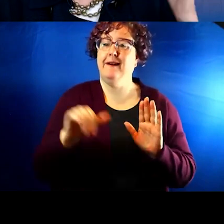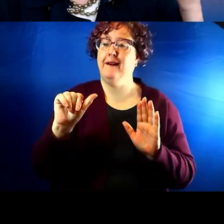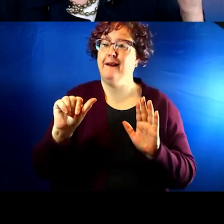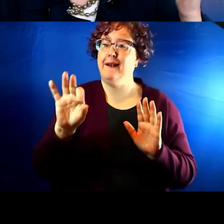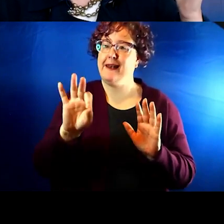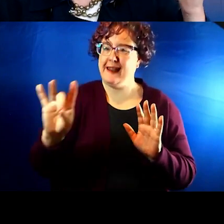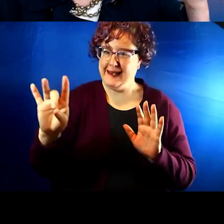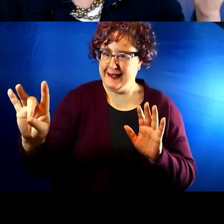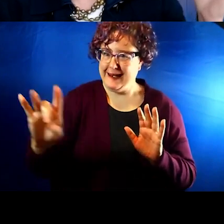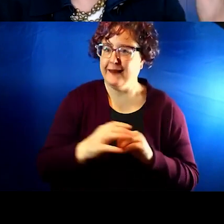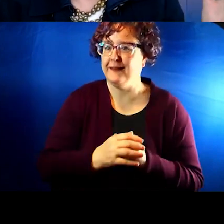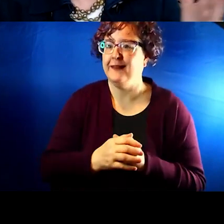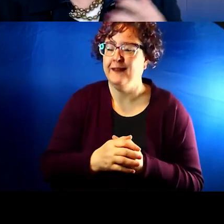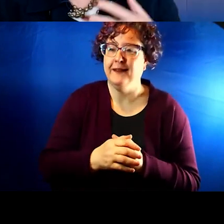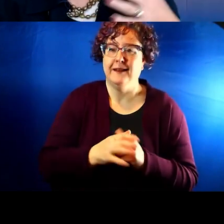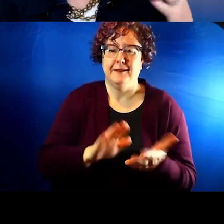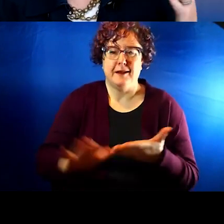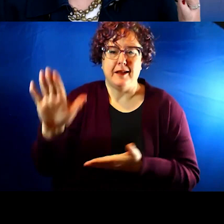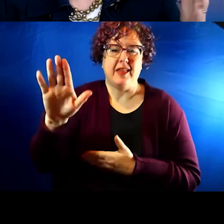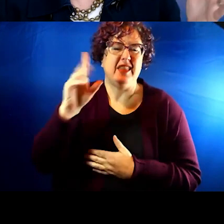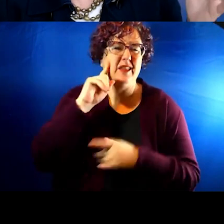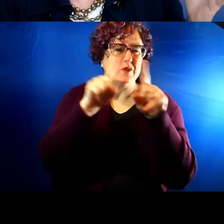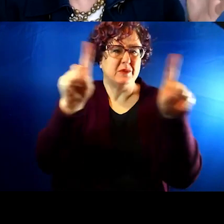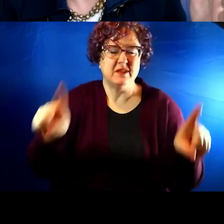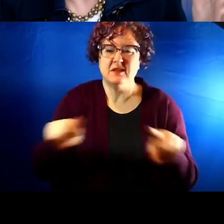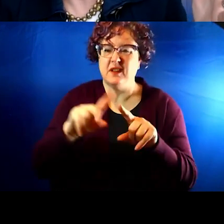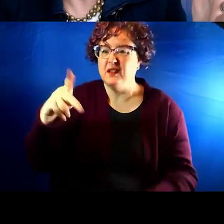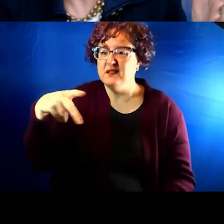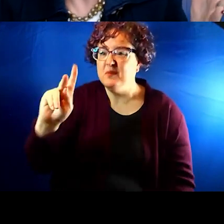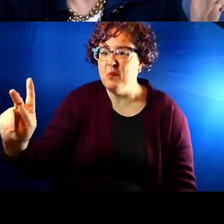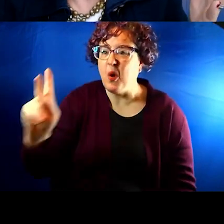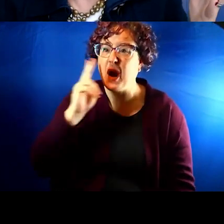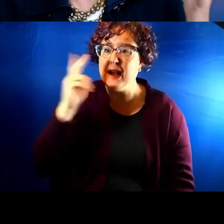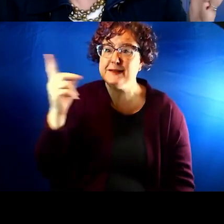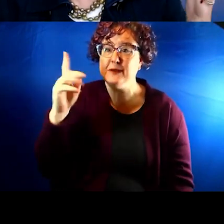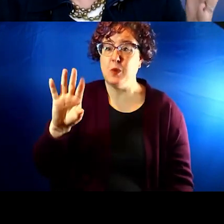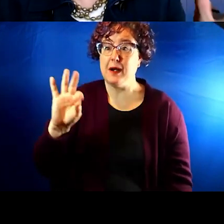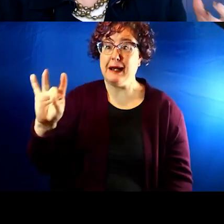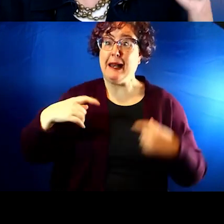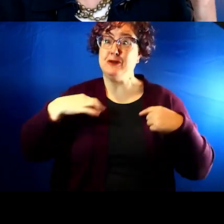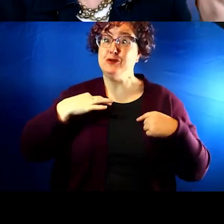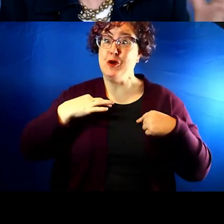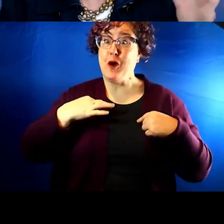SIGNS IN PARKS OR MAYBE -- THE OTHER DAY I SAW SOMEONE WITH A 988 SHIRT ON.